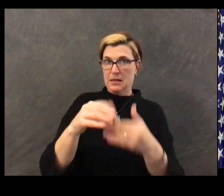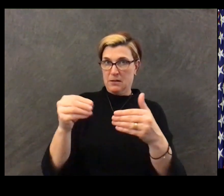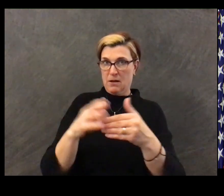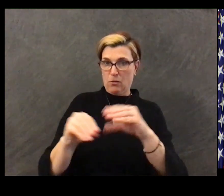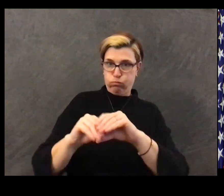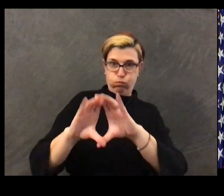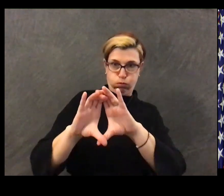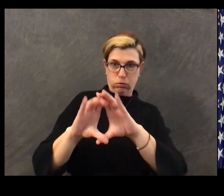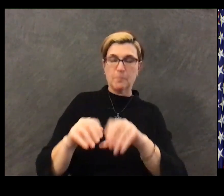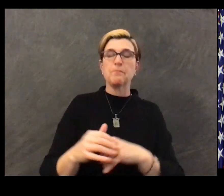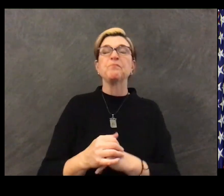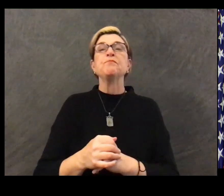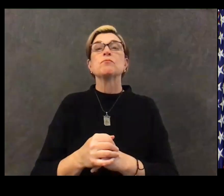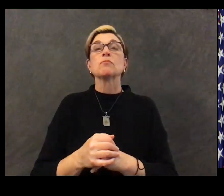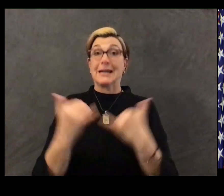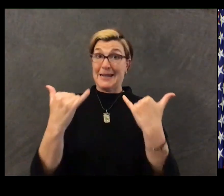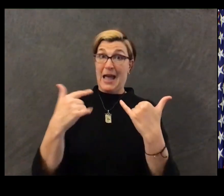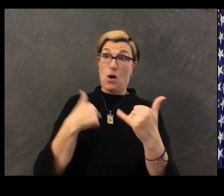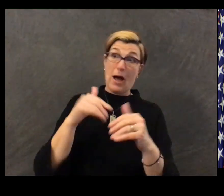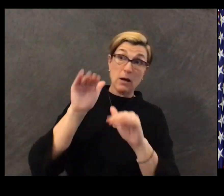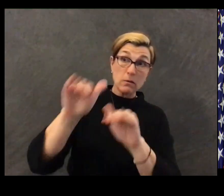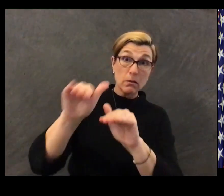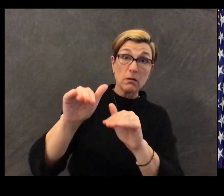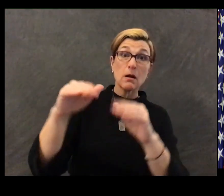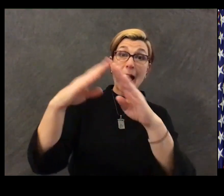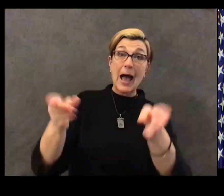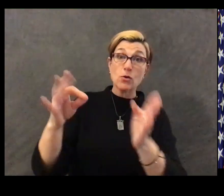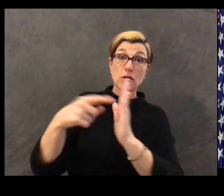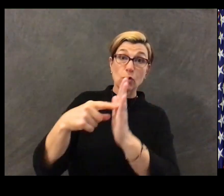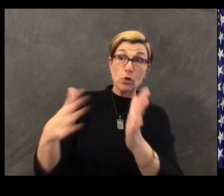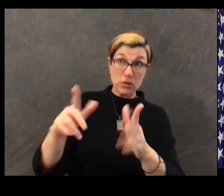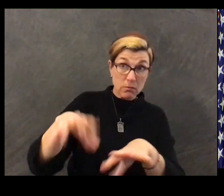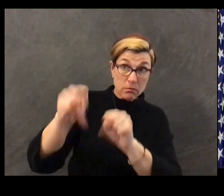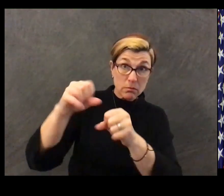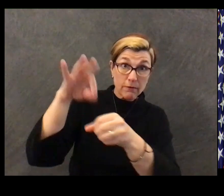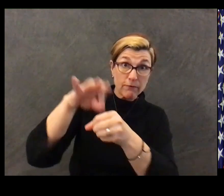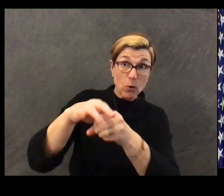the house to pass the bill without delay in our first round of funding we